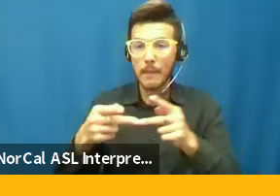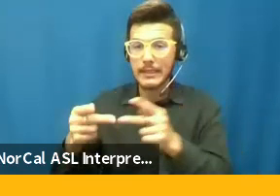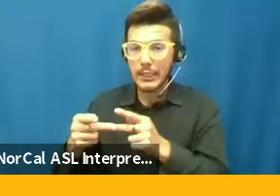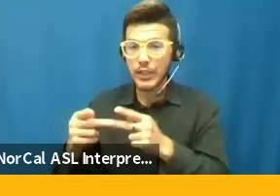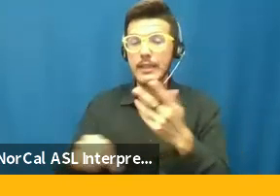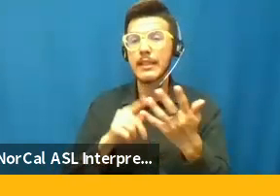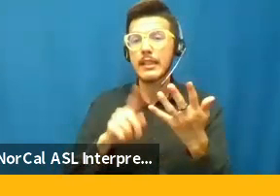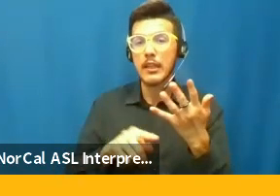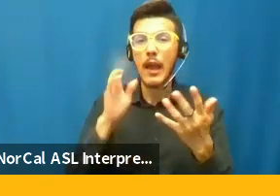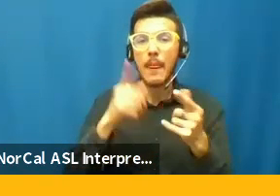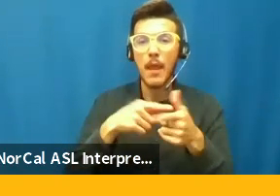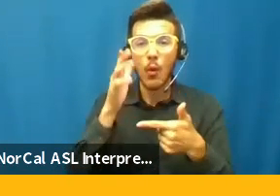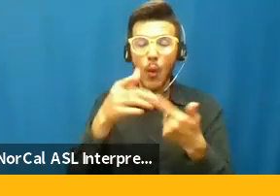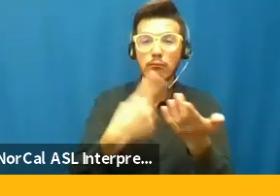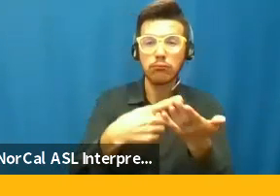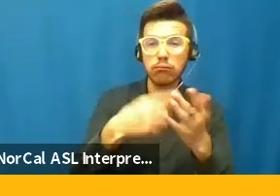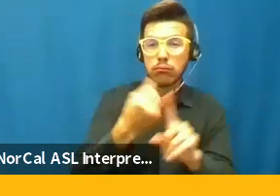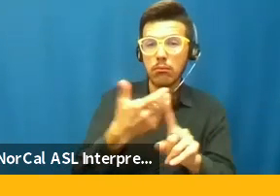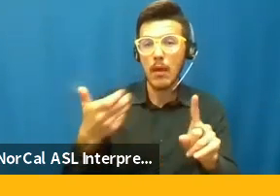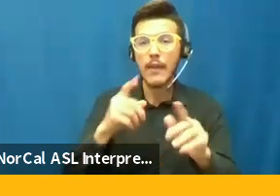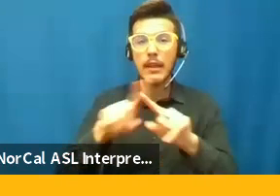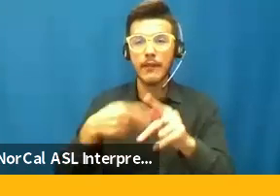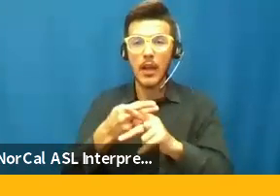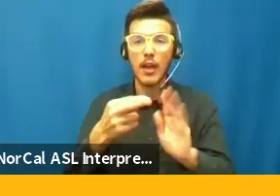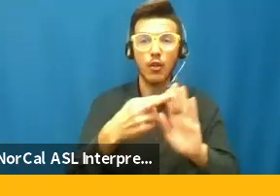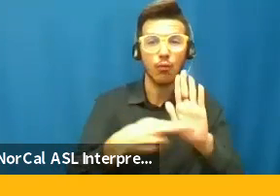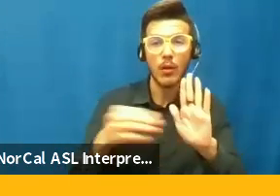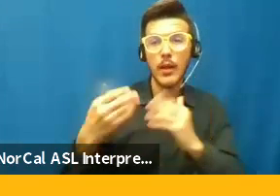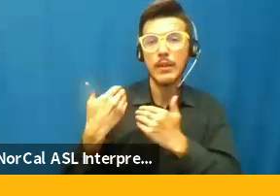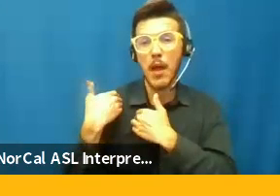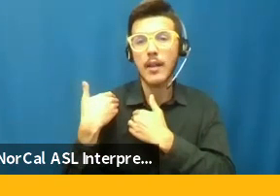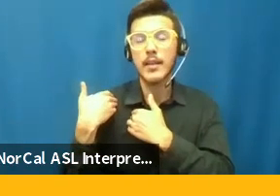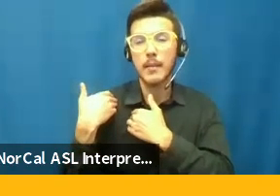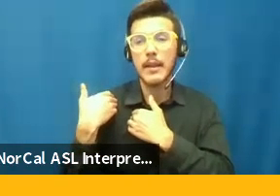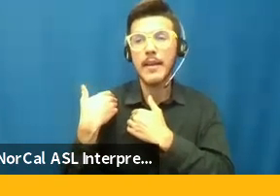the different roles, responsibilities, and the specific initiatives that these ADA coordinators